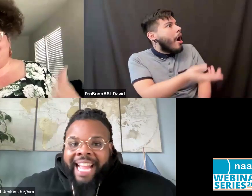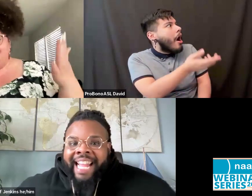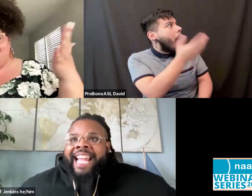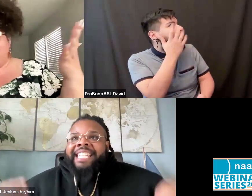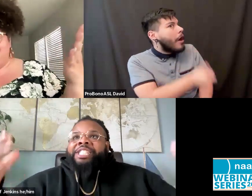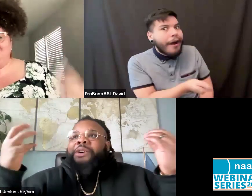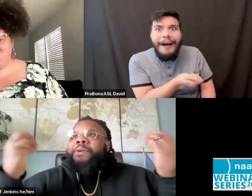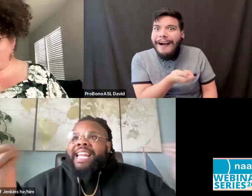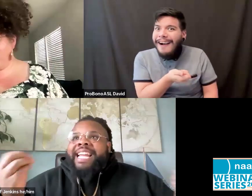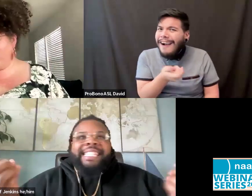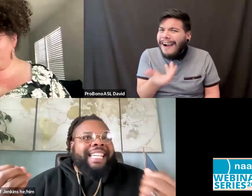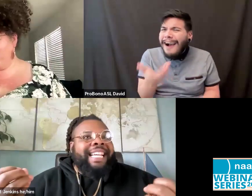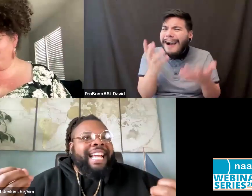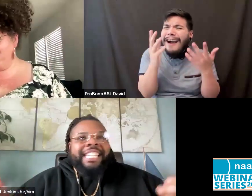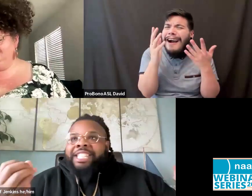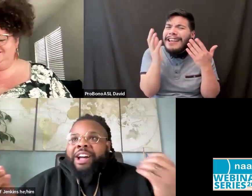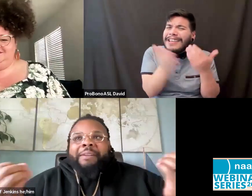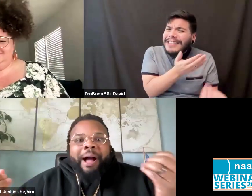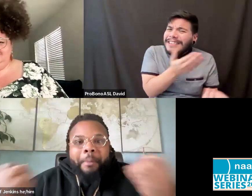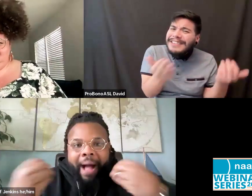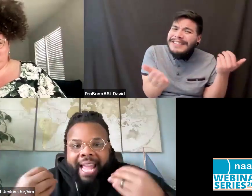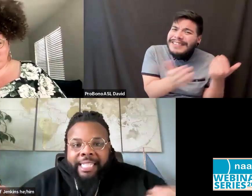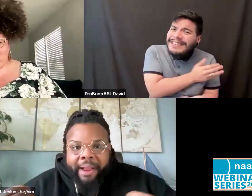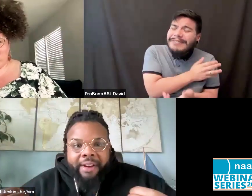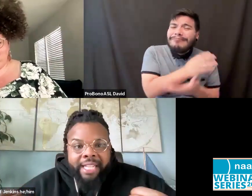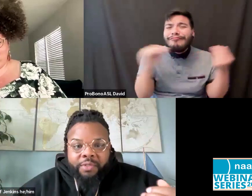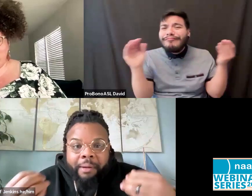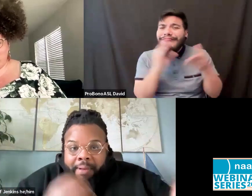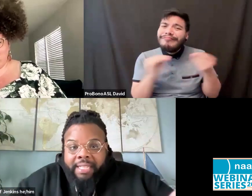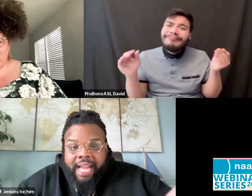like it's so easy to talk about my experience from a plus on